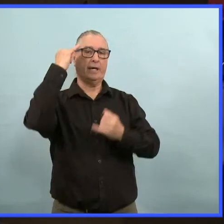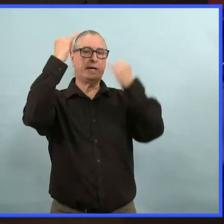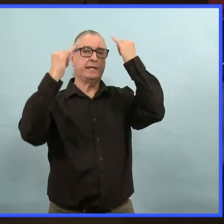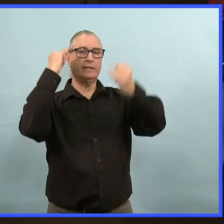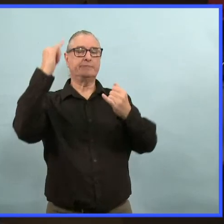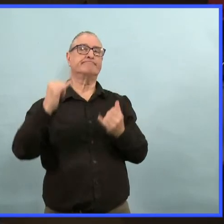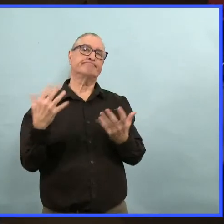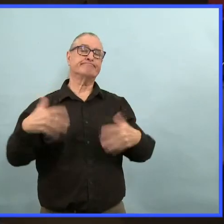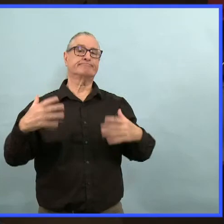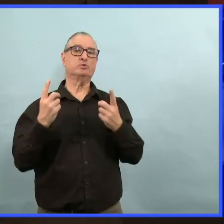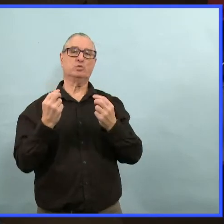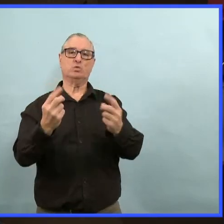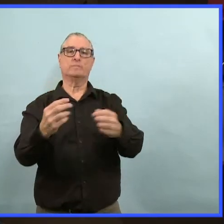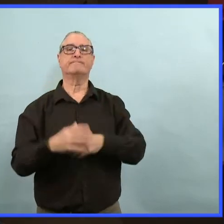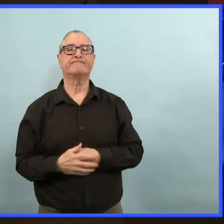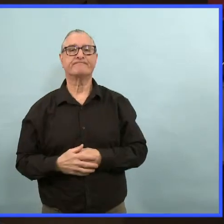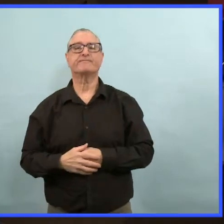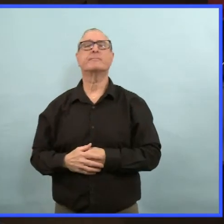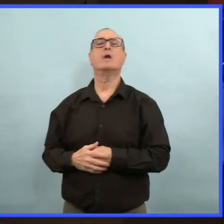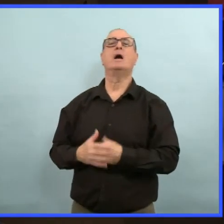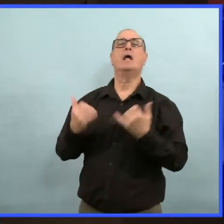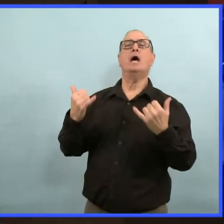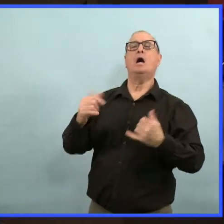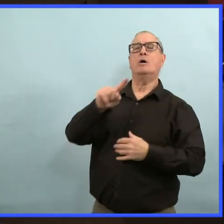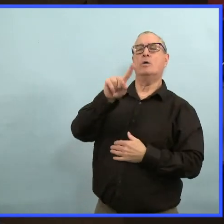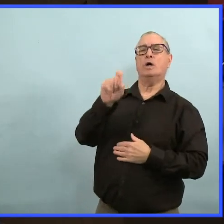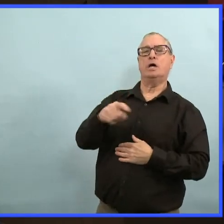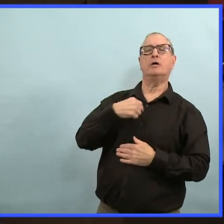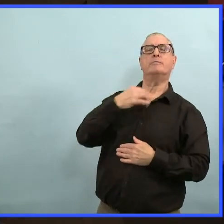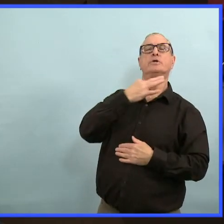campaign if more people have their third dose and now vaccines are required to do a lot of things